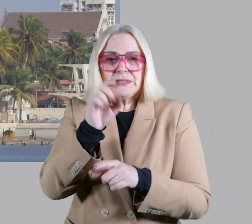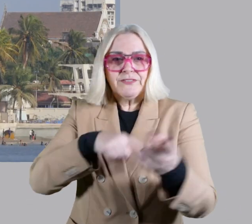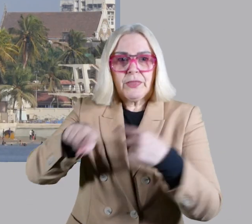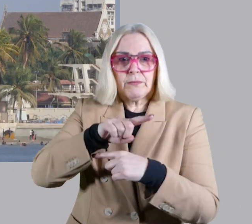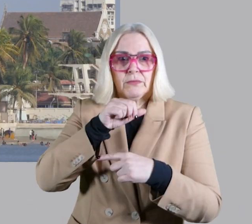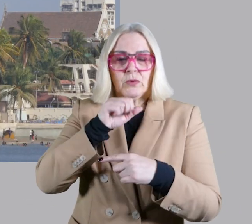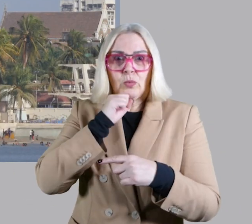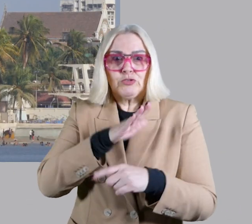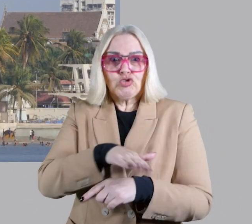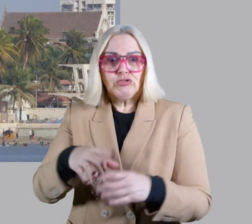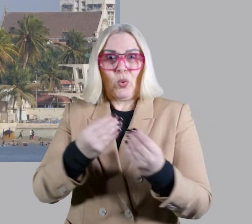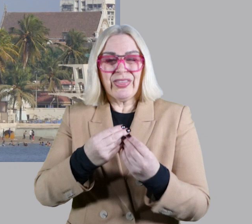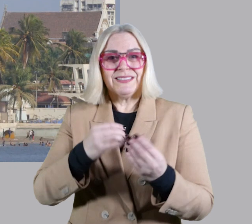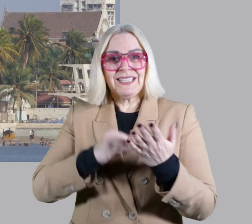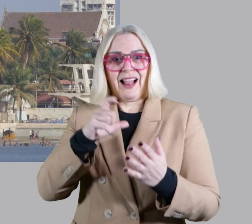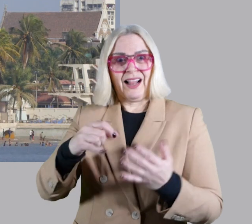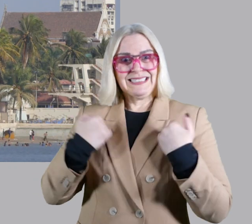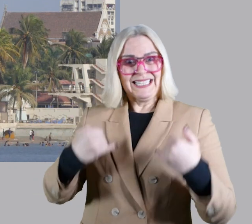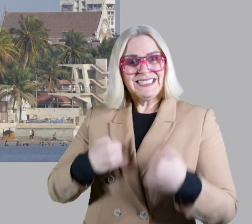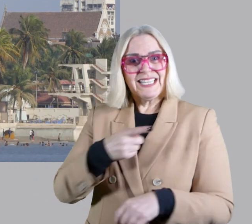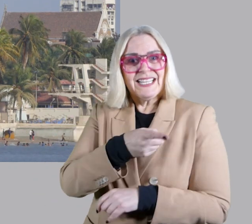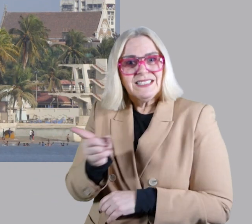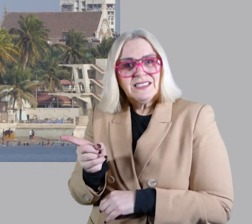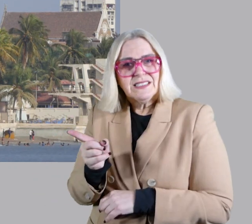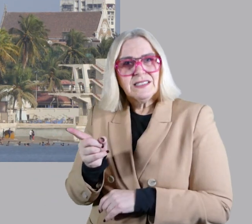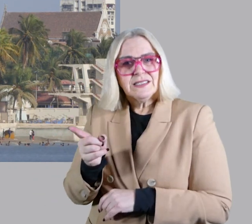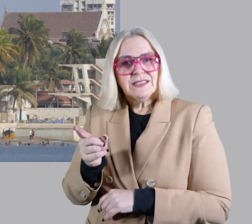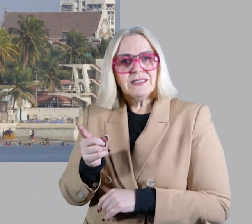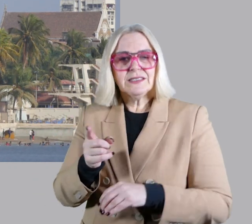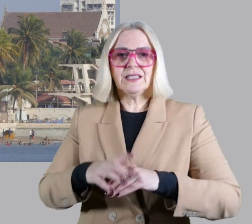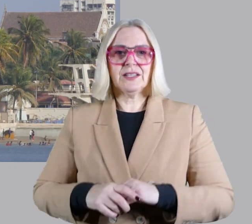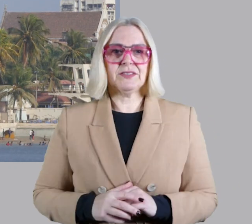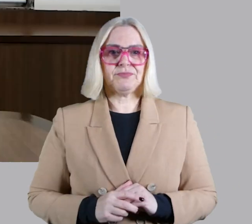I started my career in pediatrics in 1981,